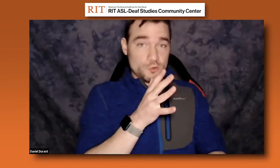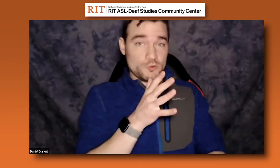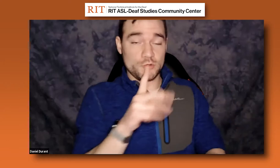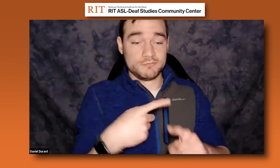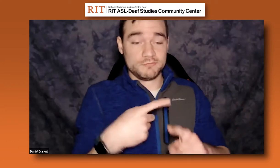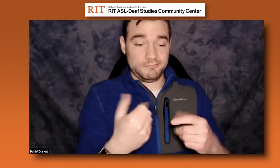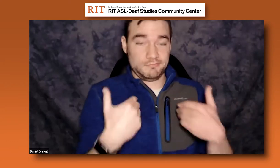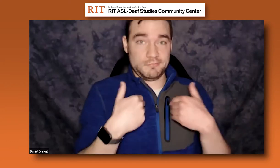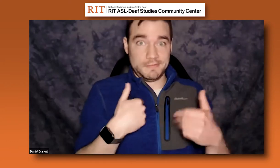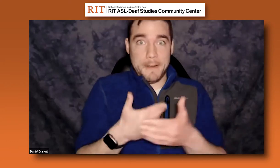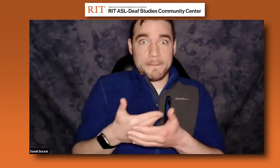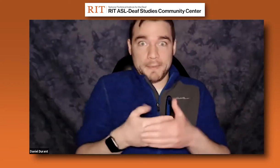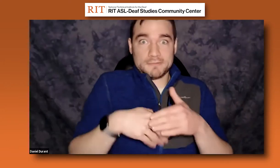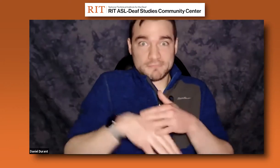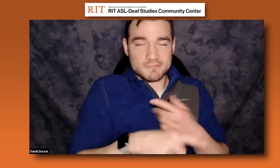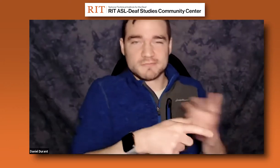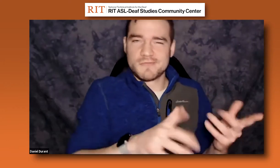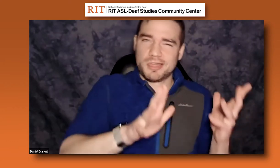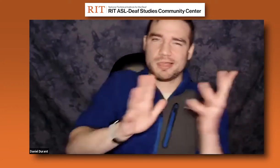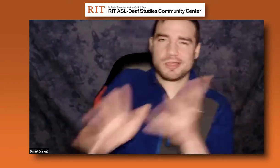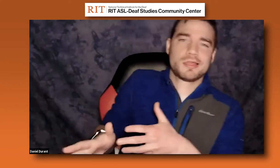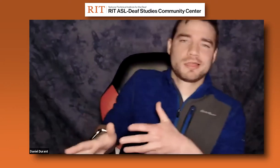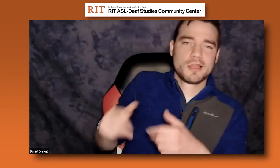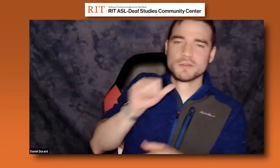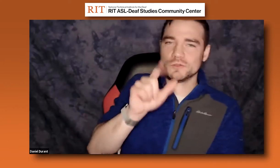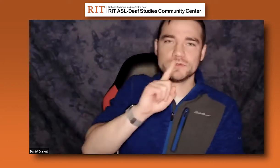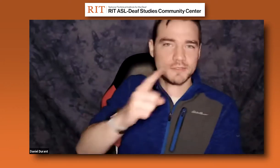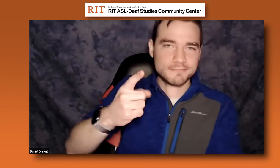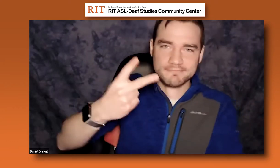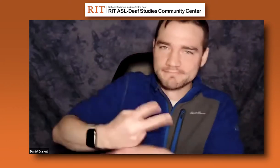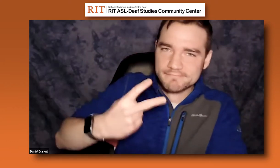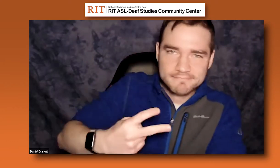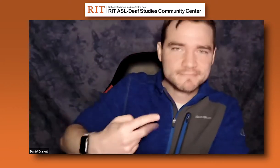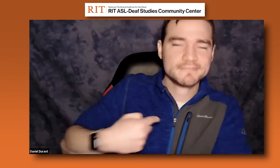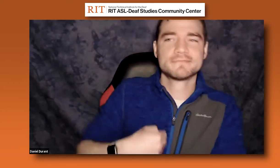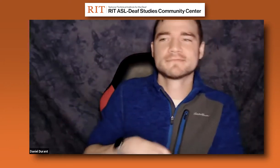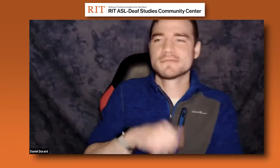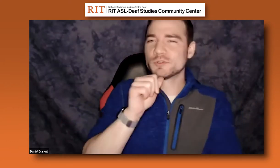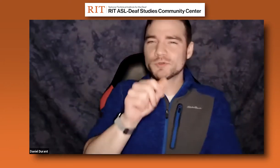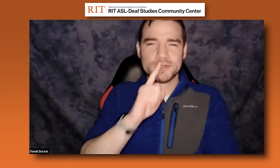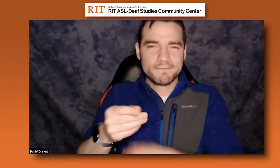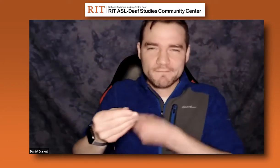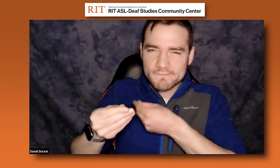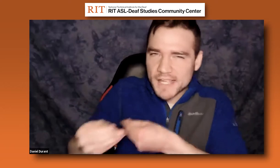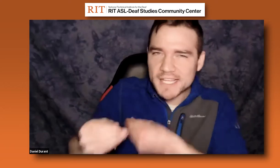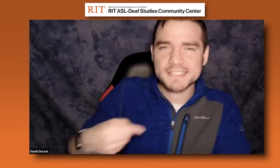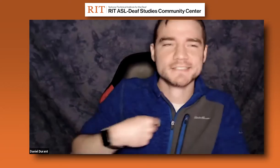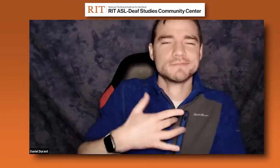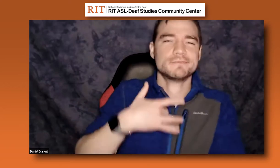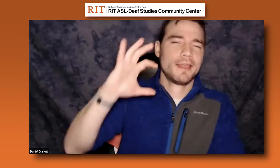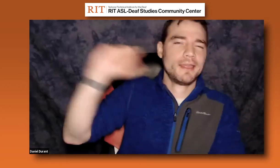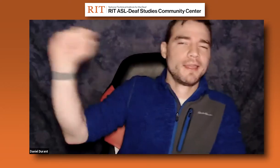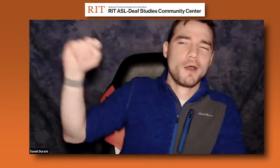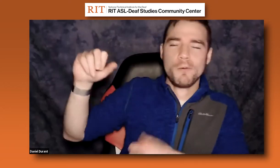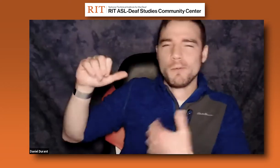What had happened is my birth mother gave birth to me, she gave me to another woman to take care of me